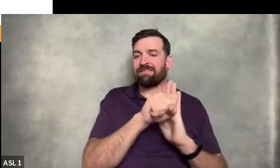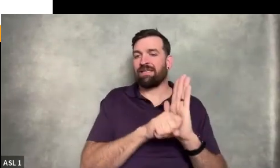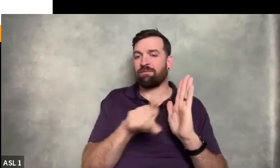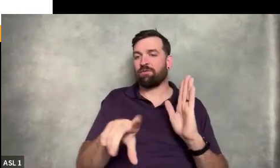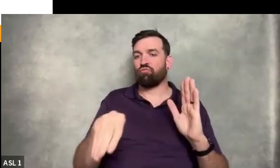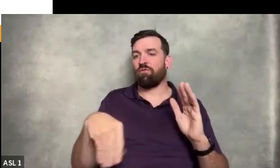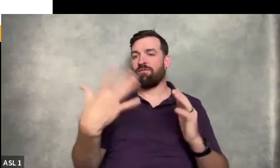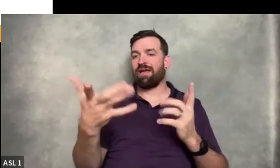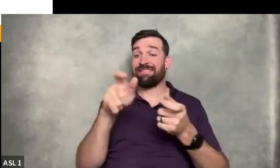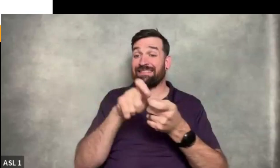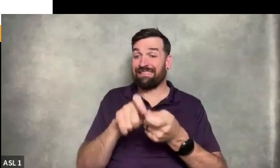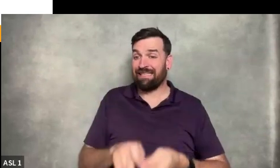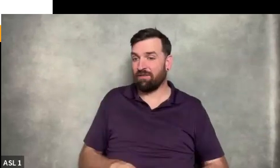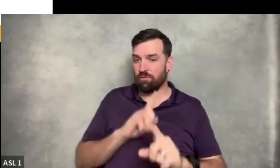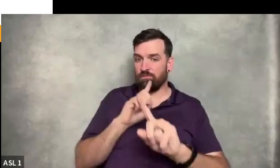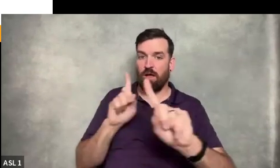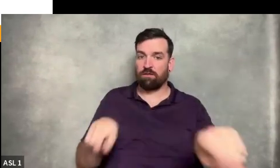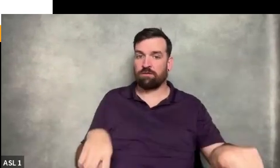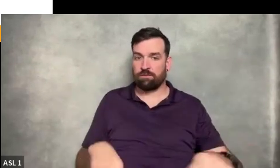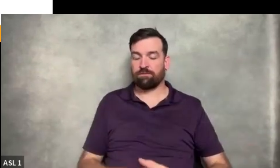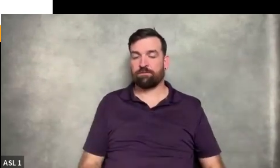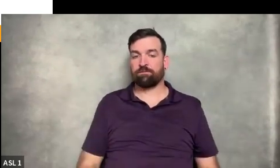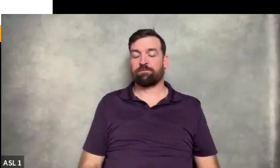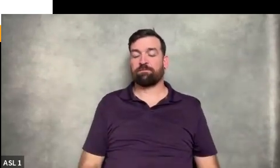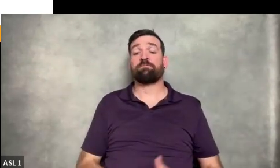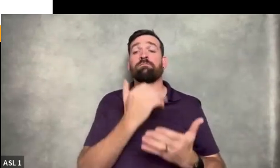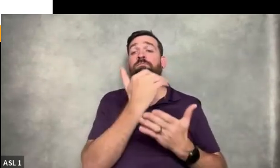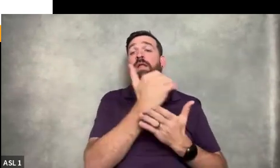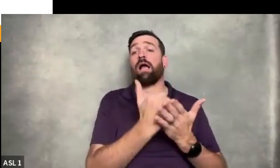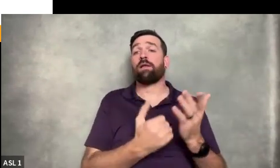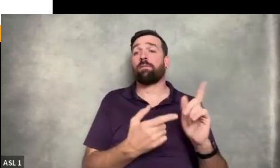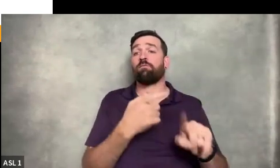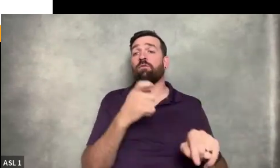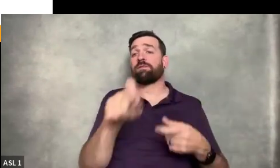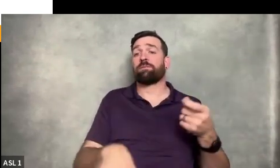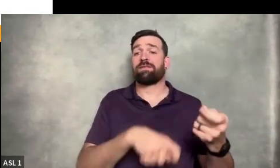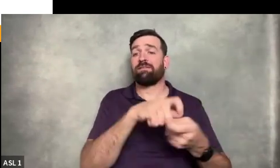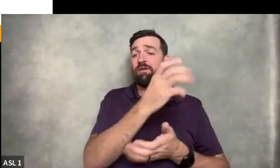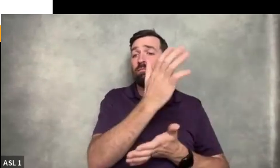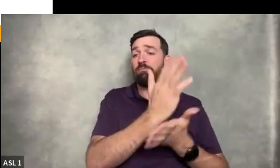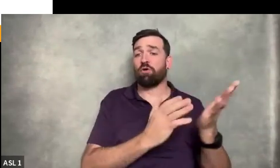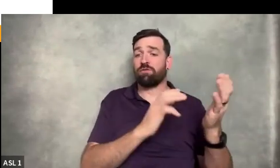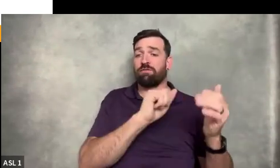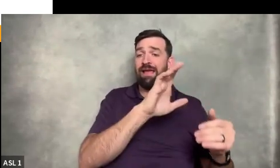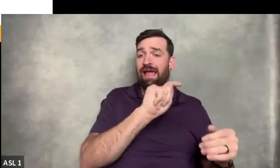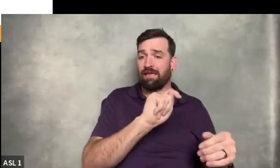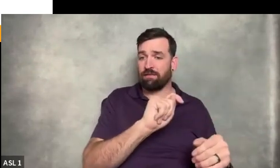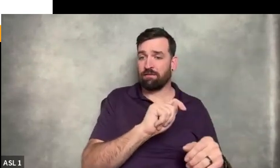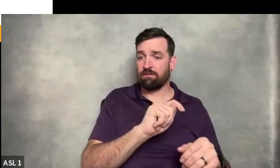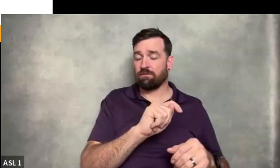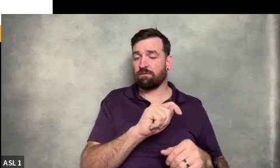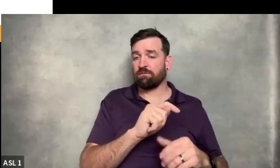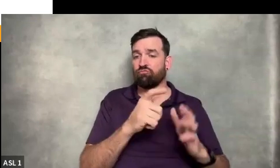response. The items are derived from specific parts of the Act and regulations. For example,